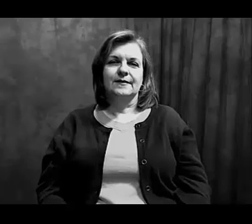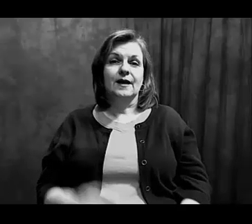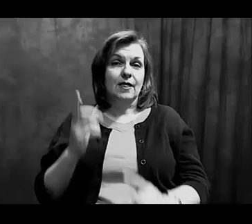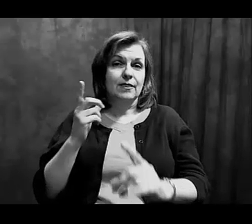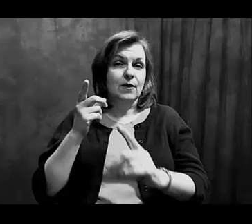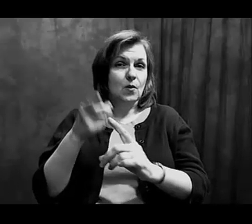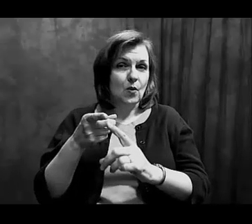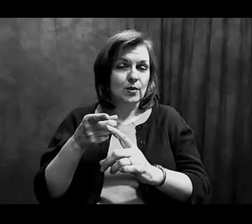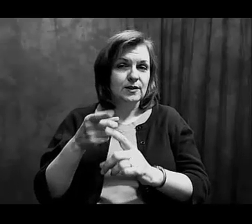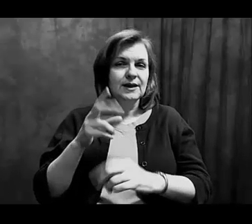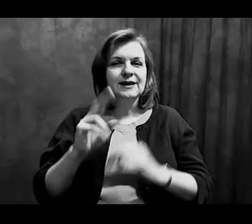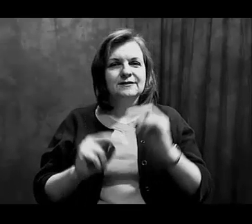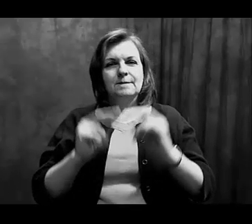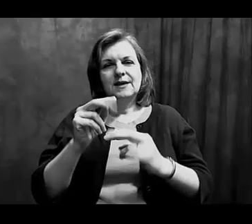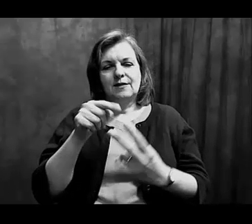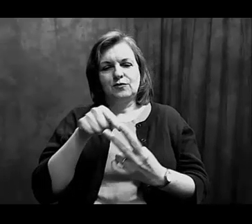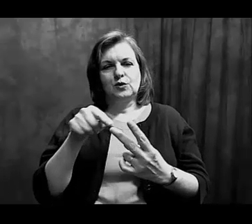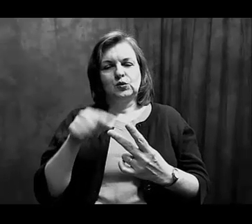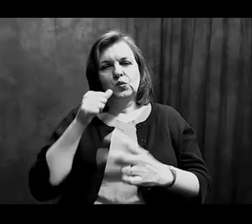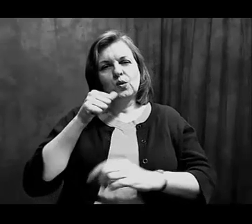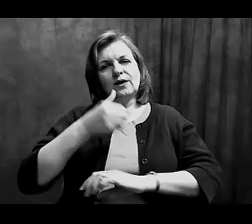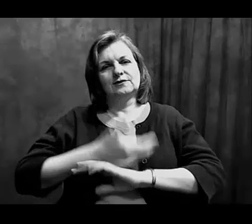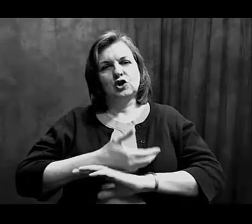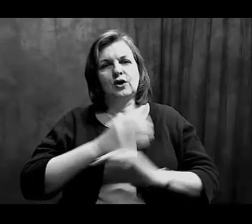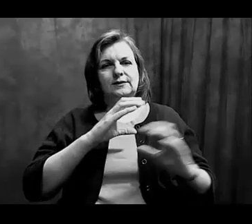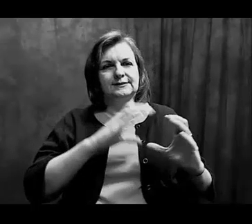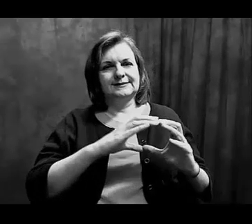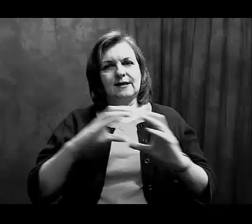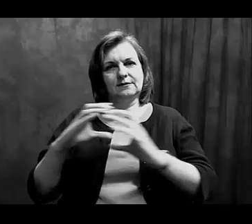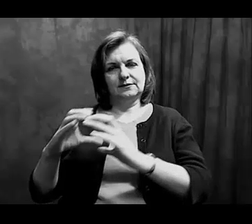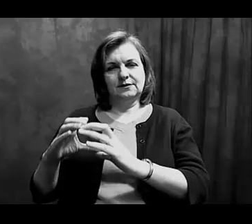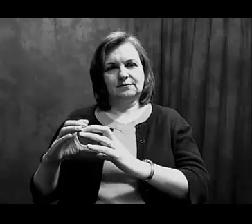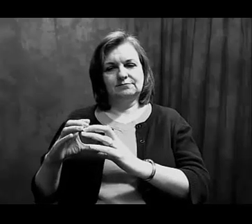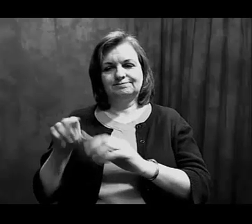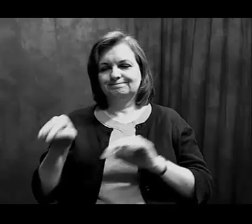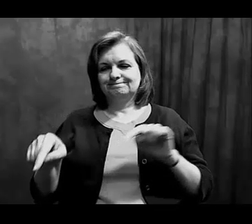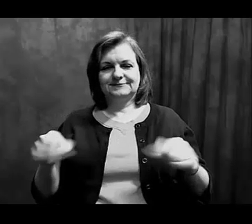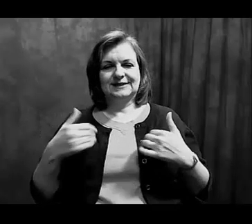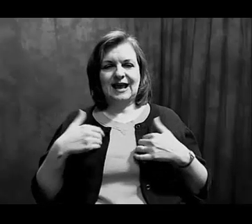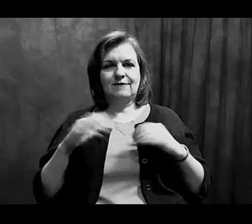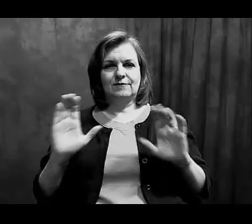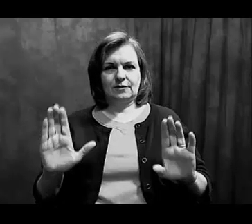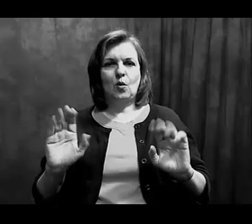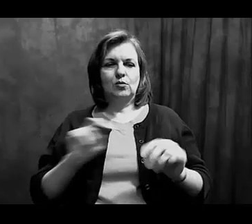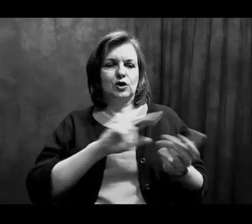cells with two nuclei and these are perfect